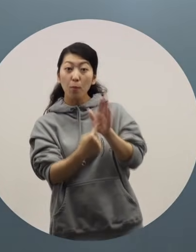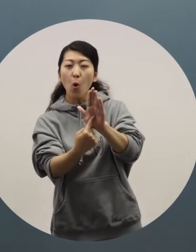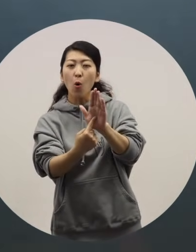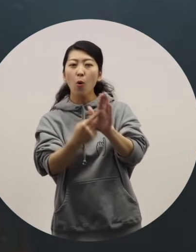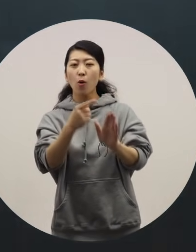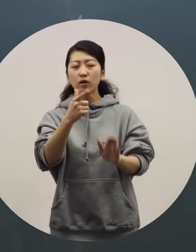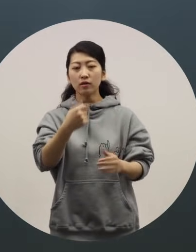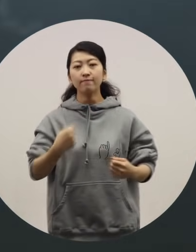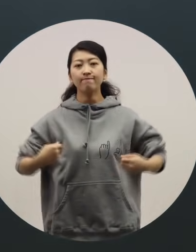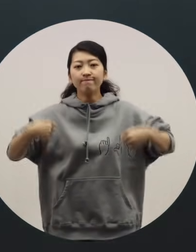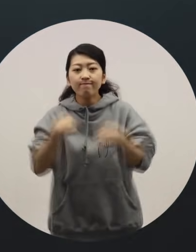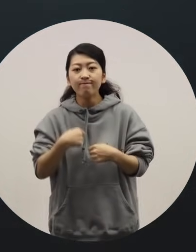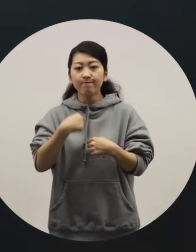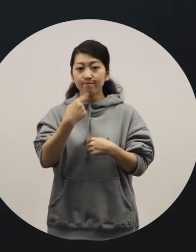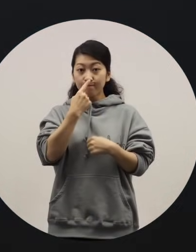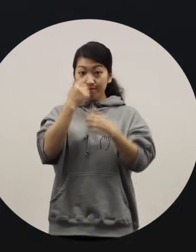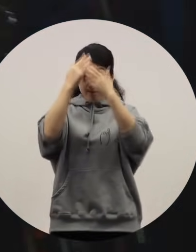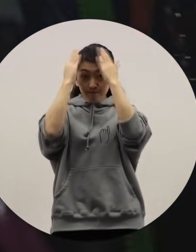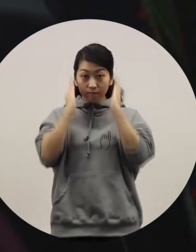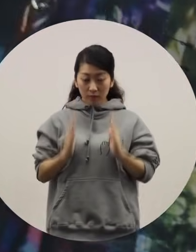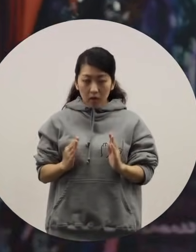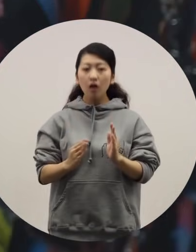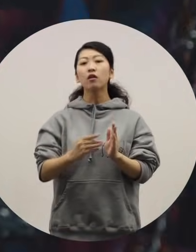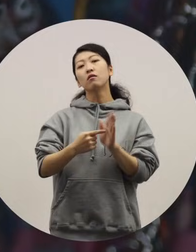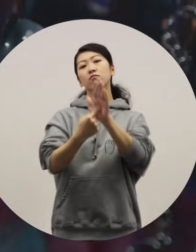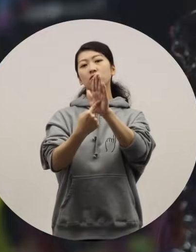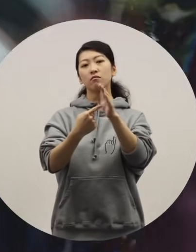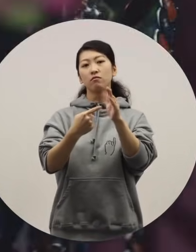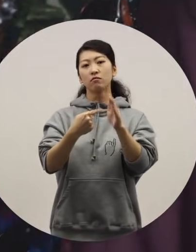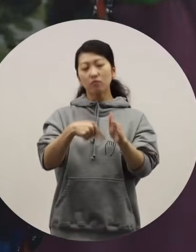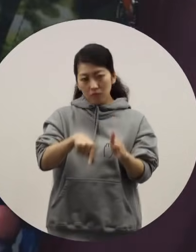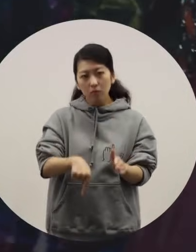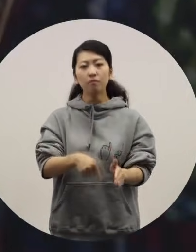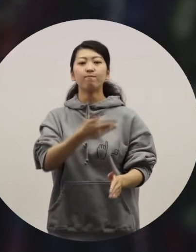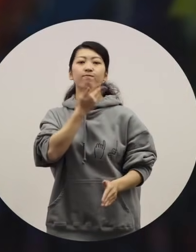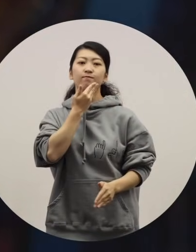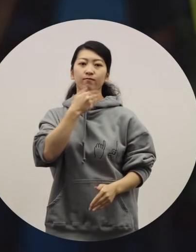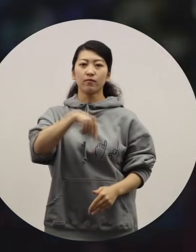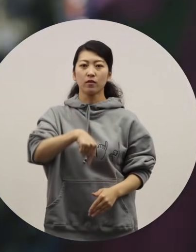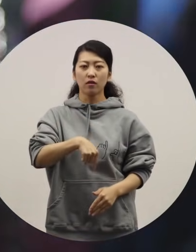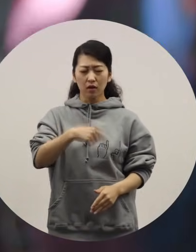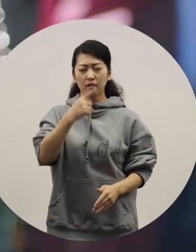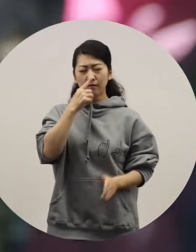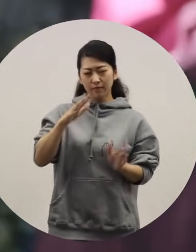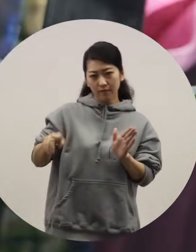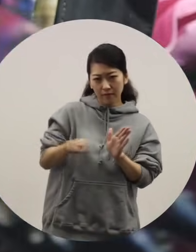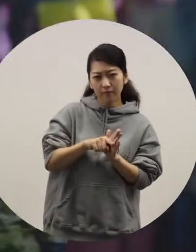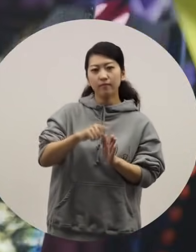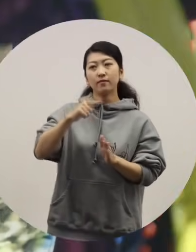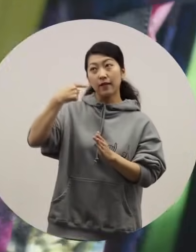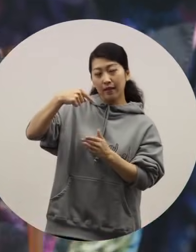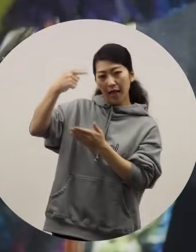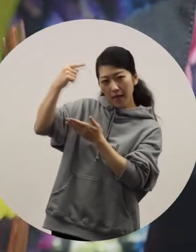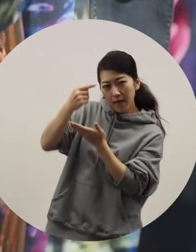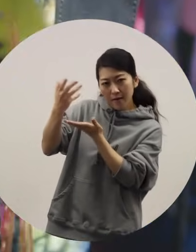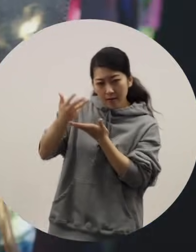exist to enhance the person who wears it. That's our philosophy.